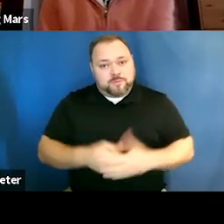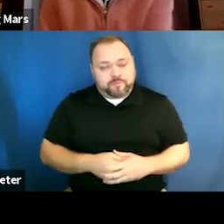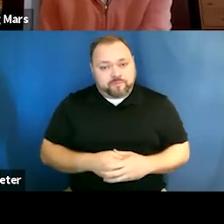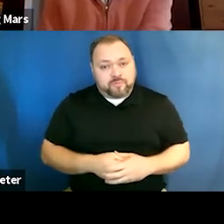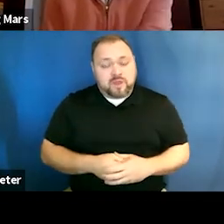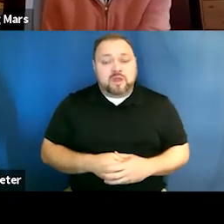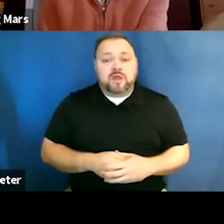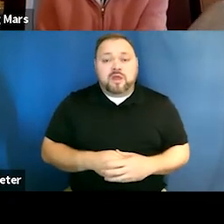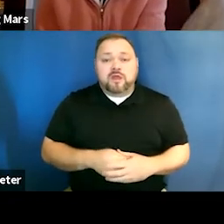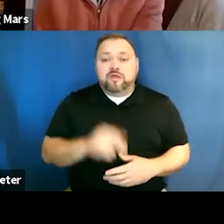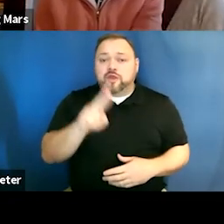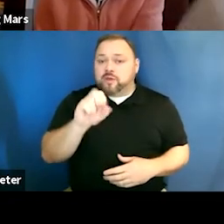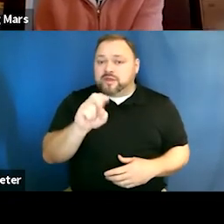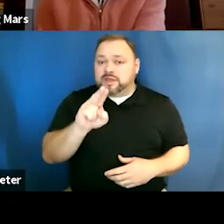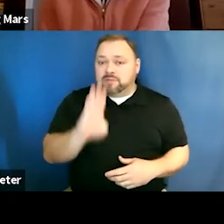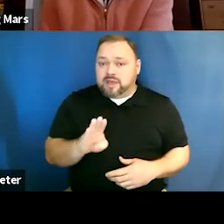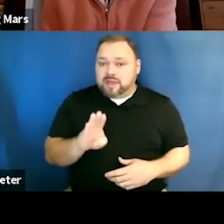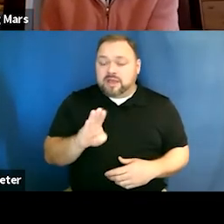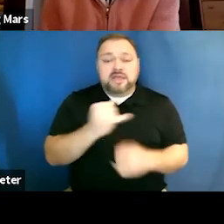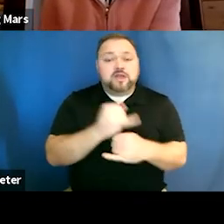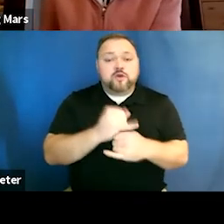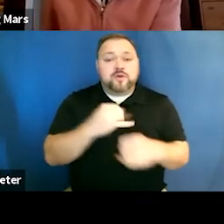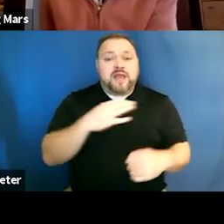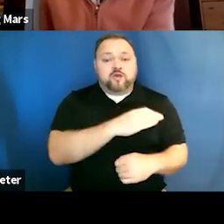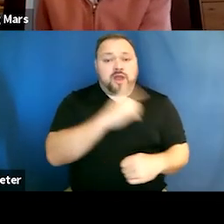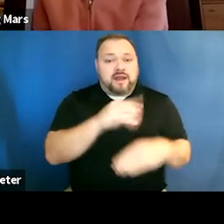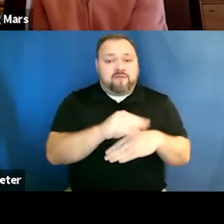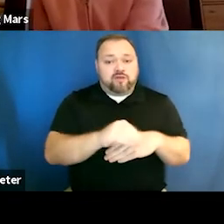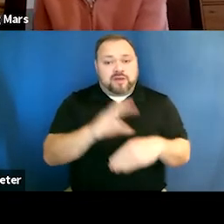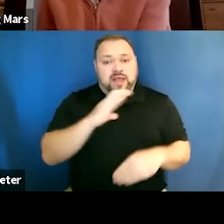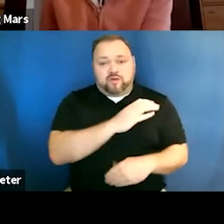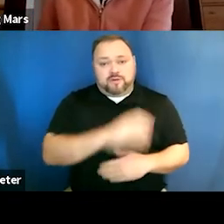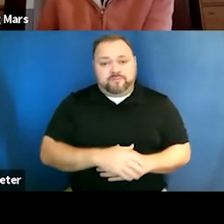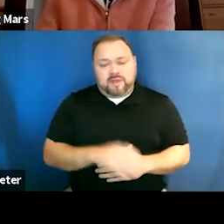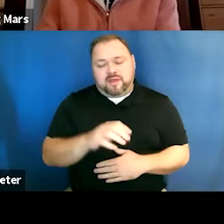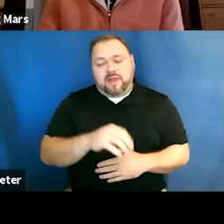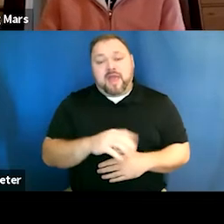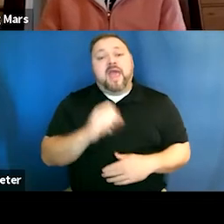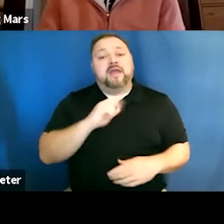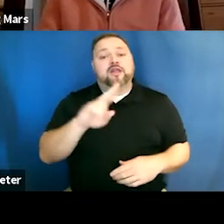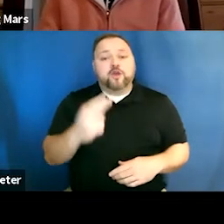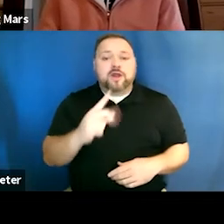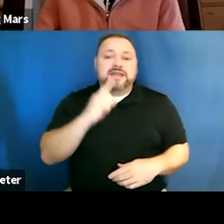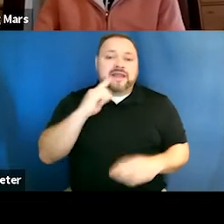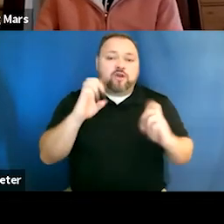USDB Institutional Council and Advisory Council, and the Utah Deaf Education Core Group,